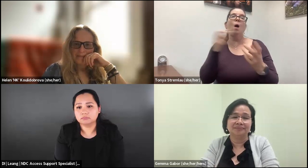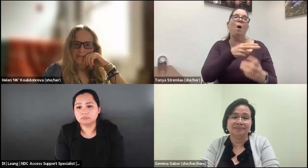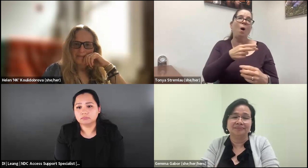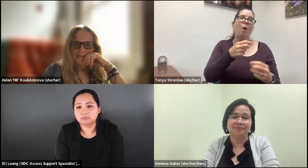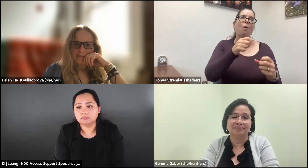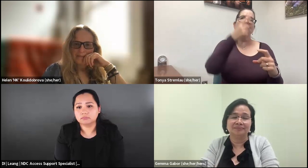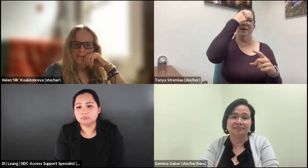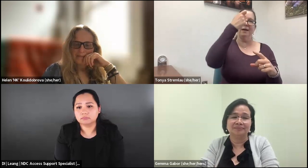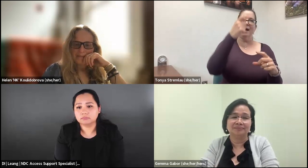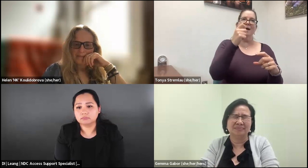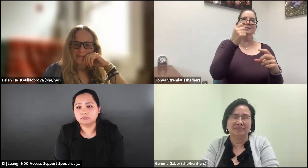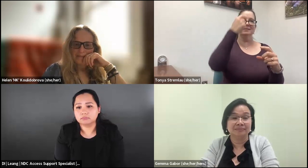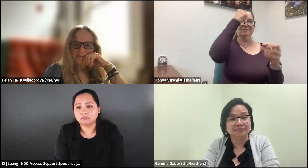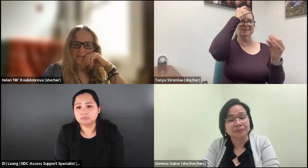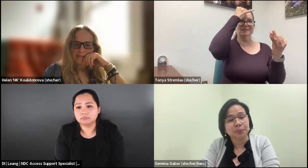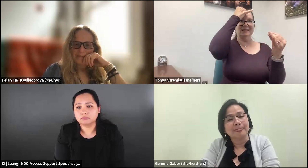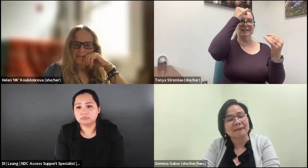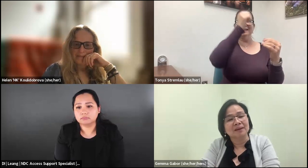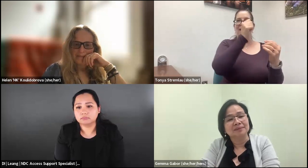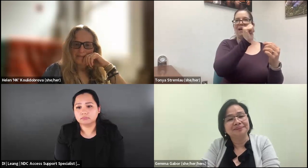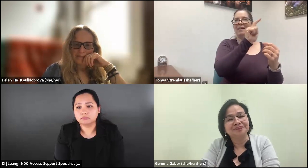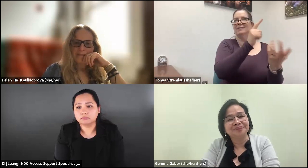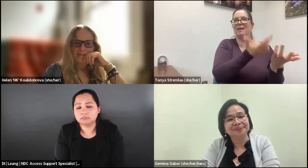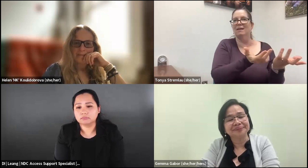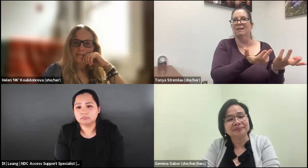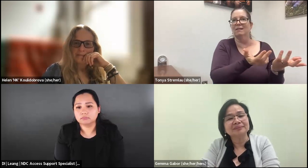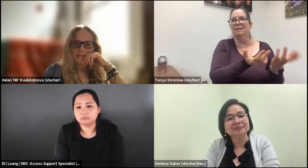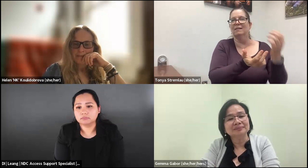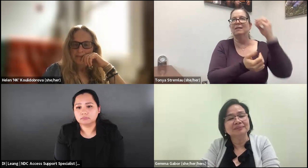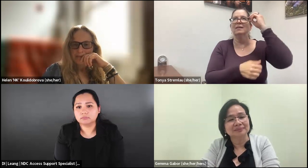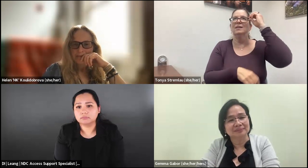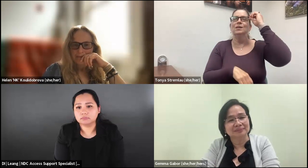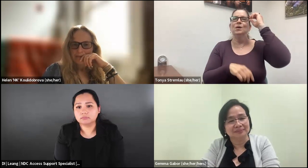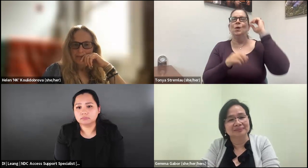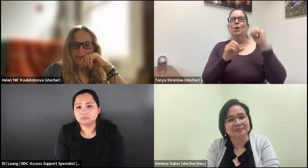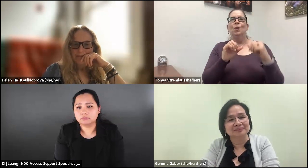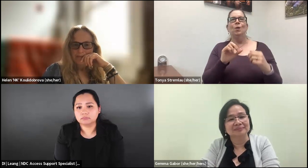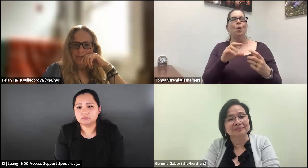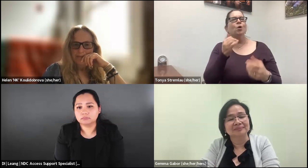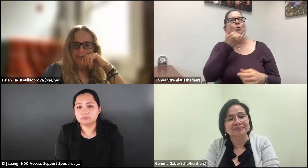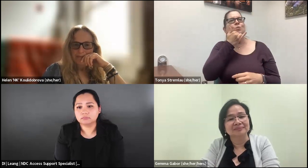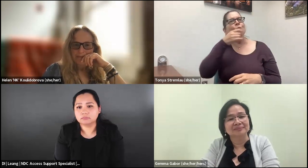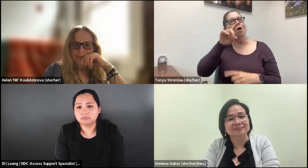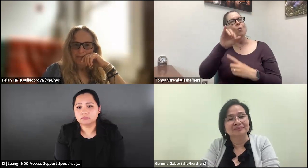But then they'll go back to writing without that tense. And the reason is they are thinking